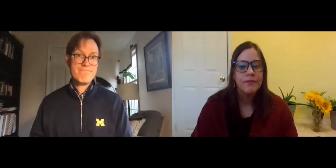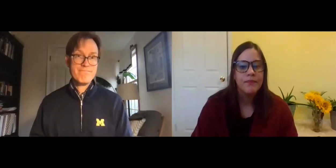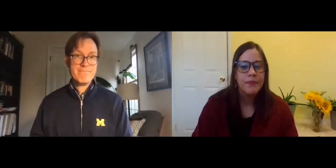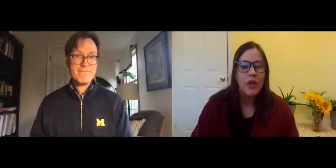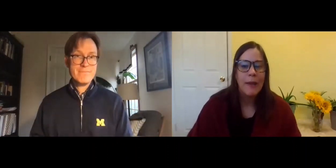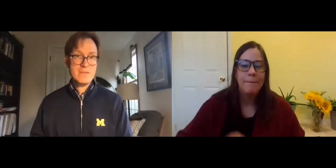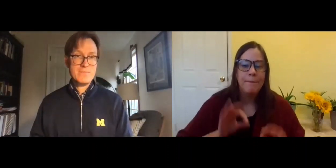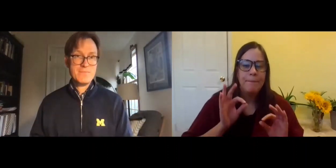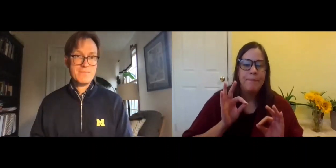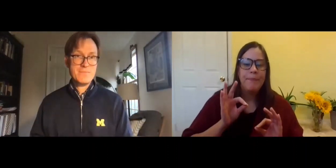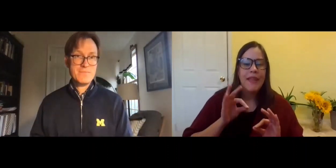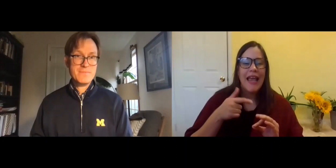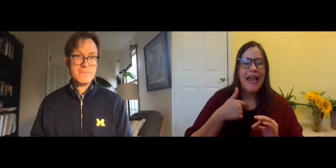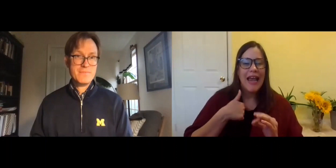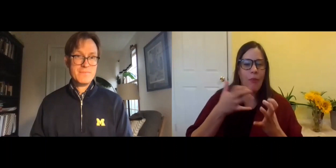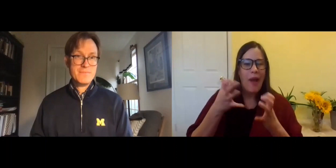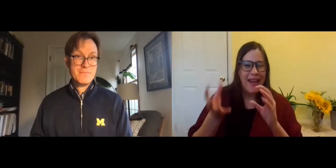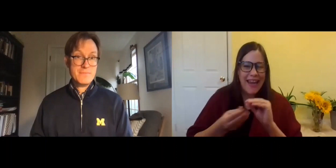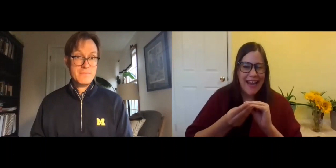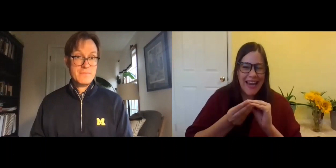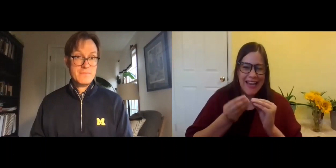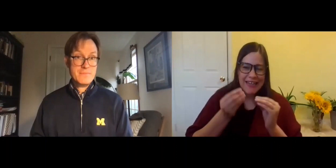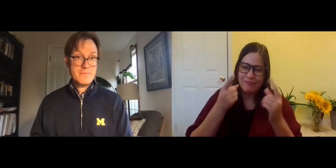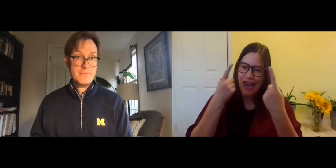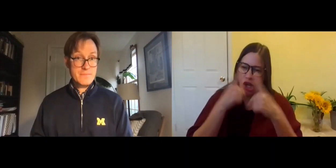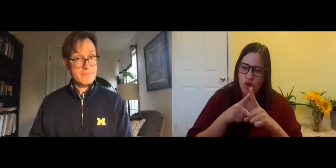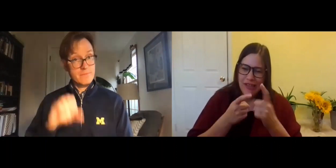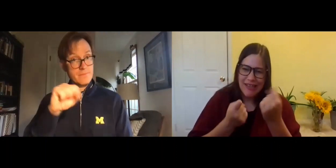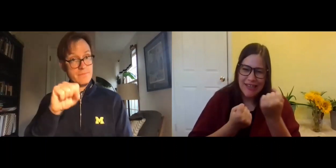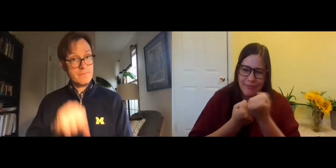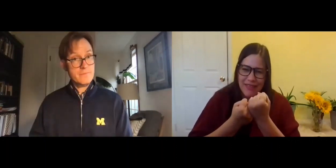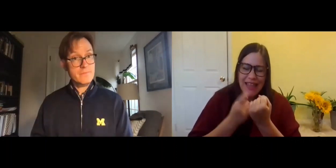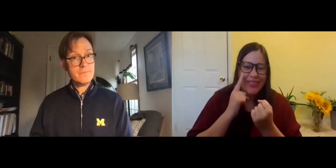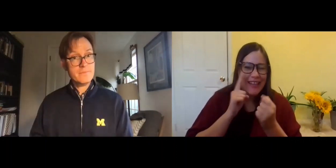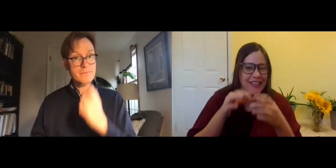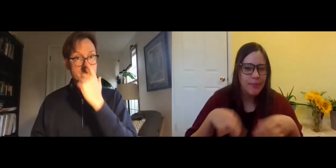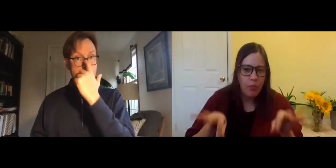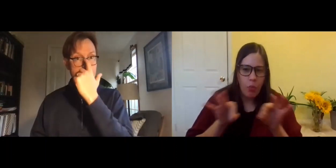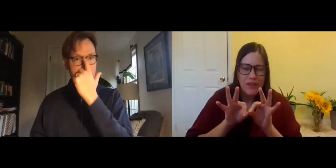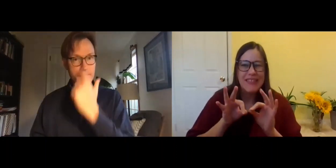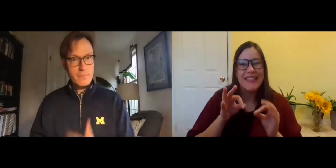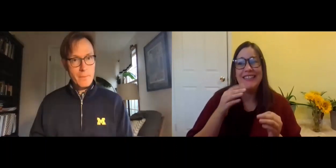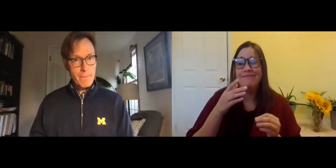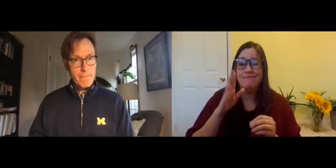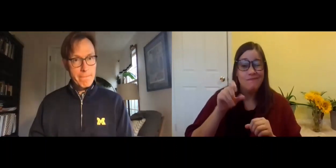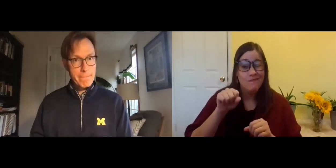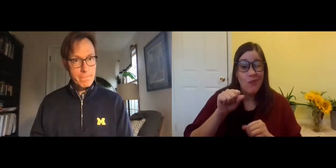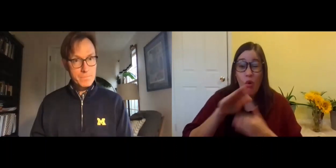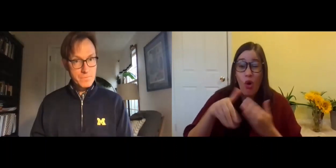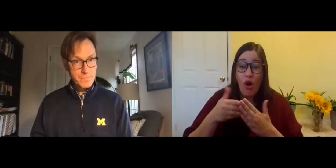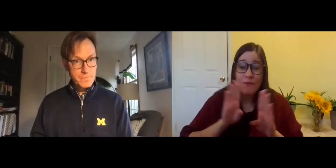It's important to follow those health guidelines. Annie Urasky: I also want to add absolutely, I agree with you.